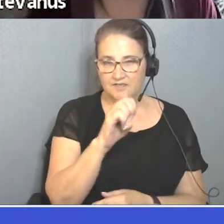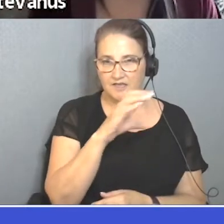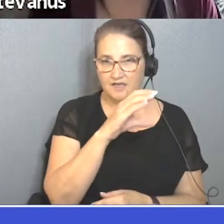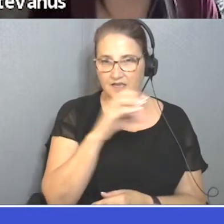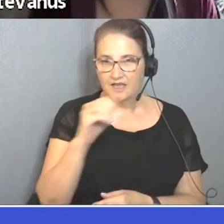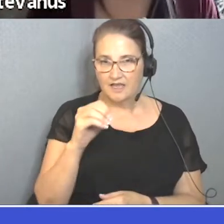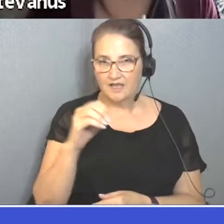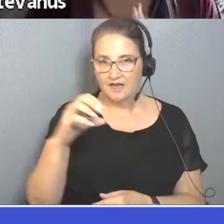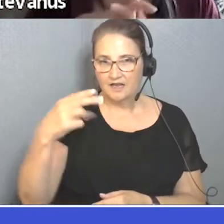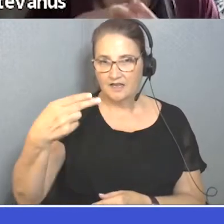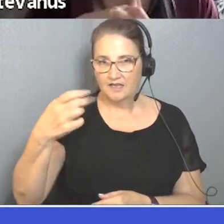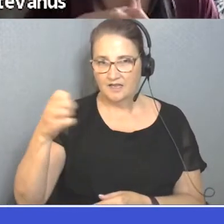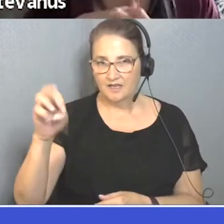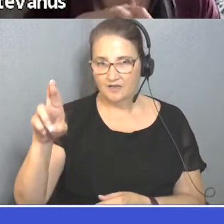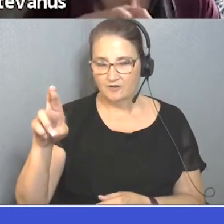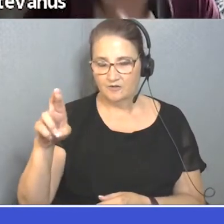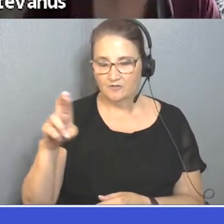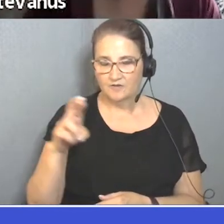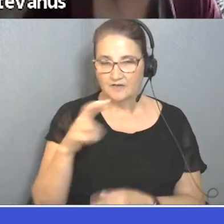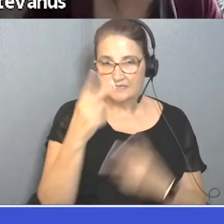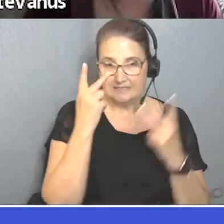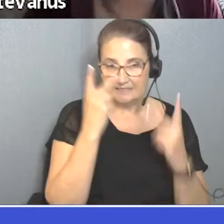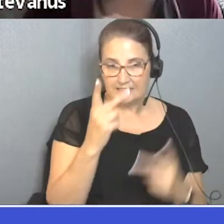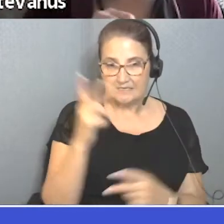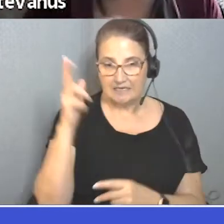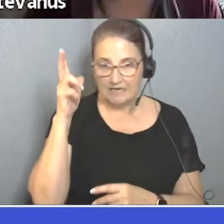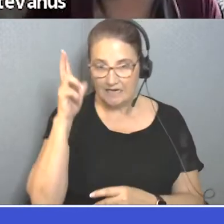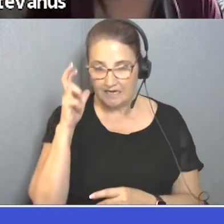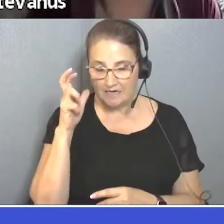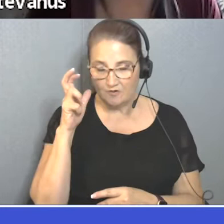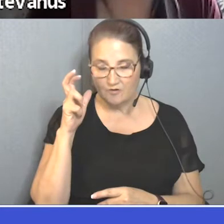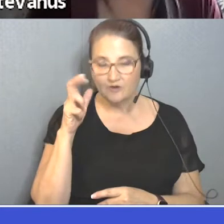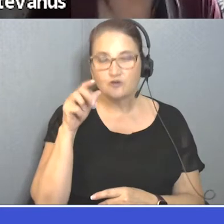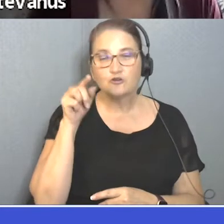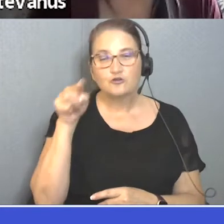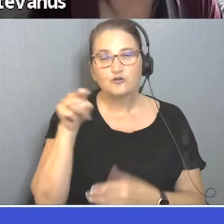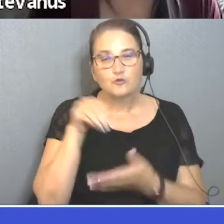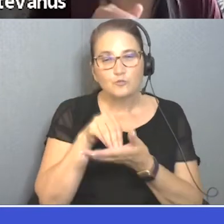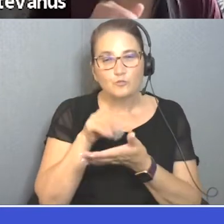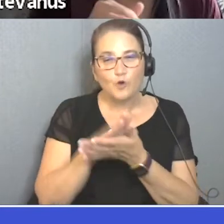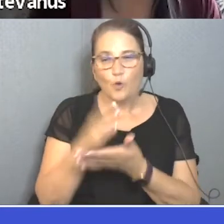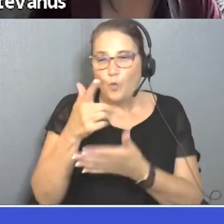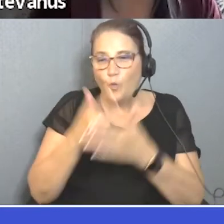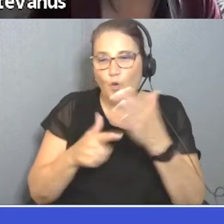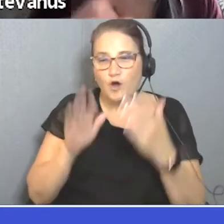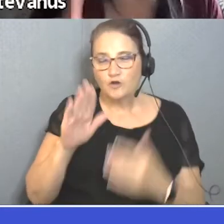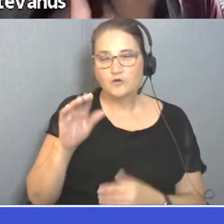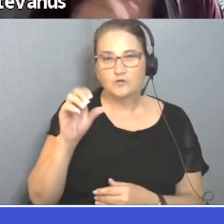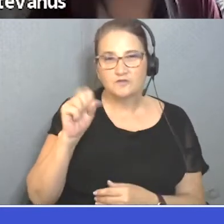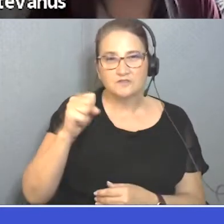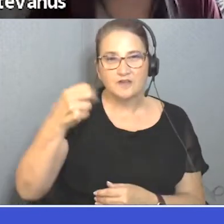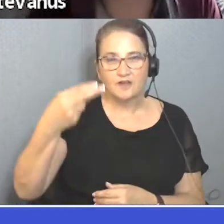the word "see" and "hear" and to take that space to consider what your stakeholder is seeing and hearing.